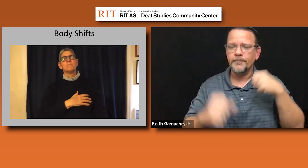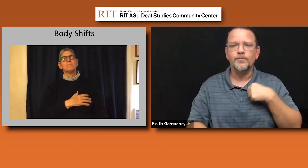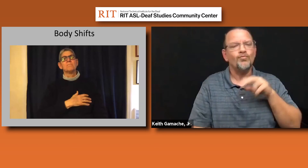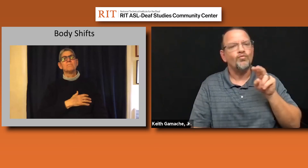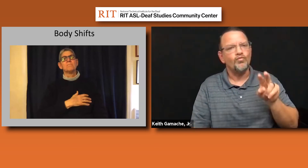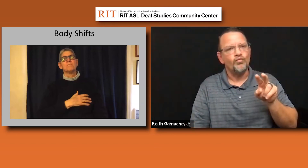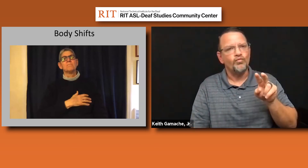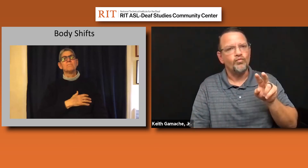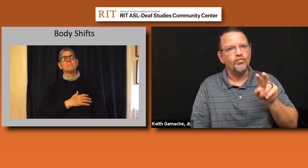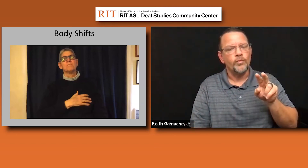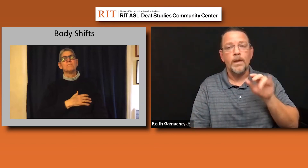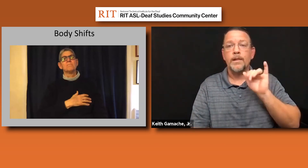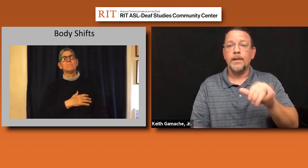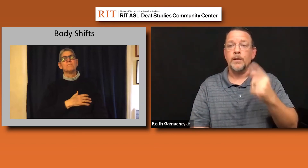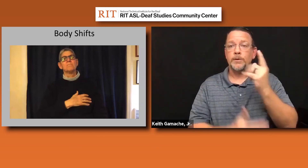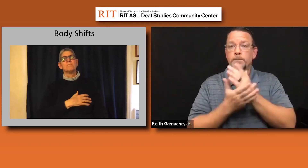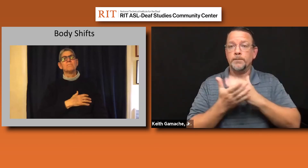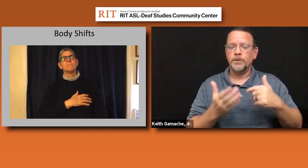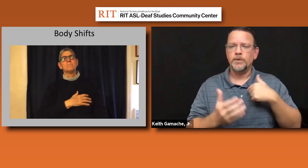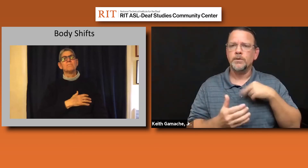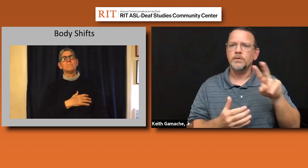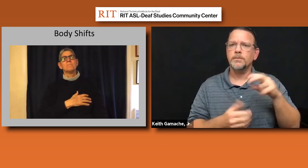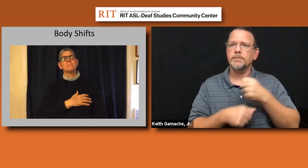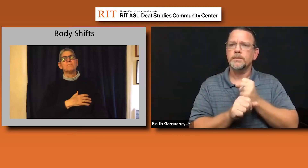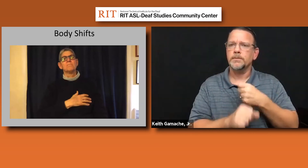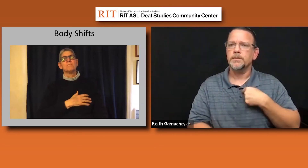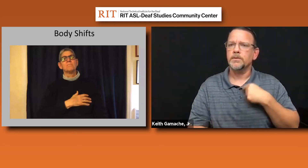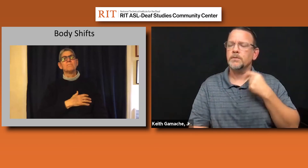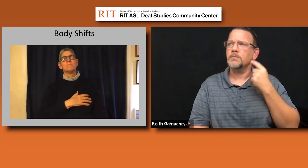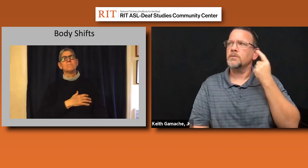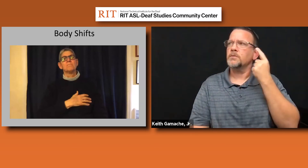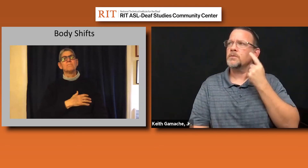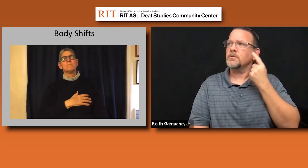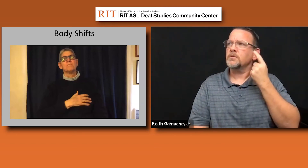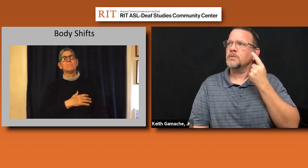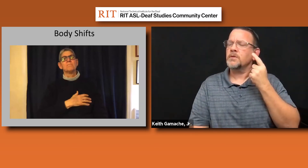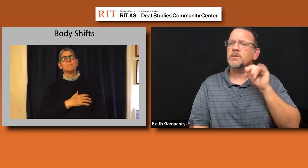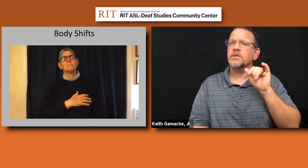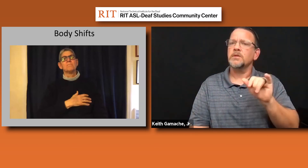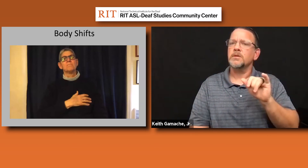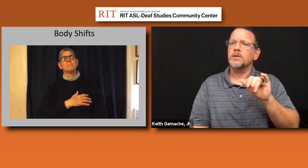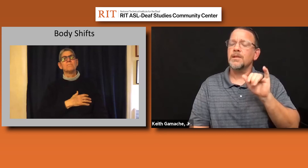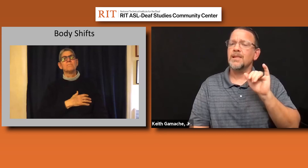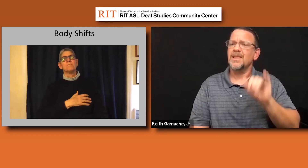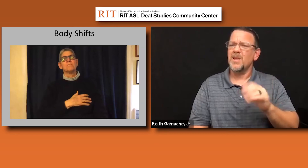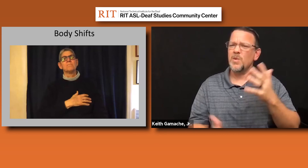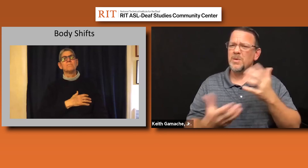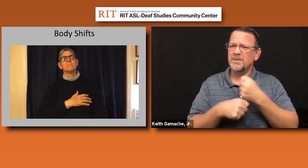so looking at M.J.'s video, there's one part that made me think,